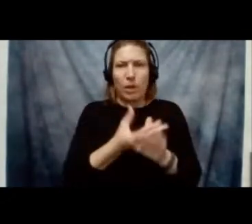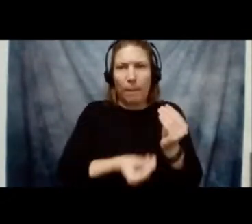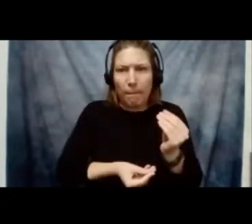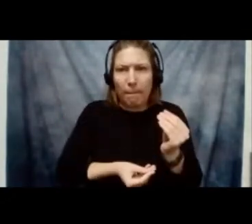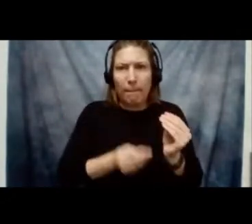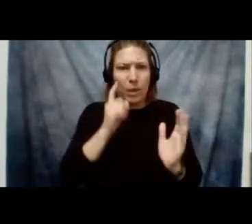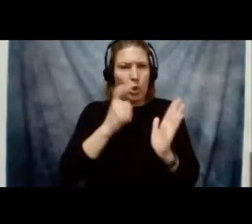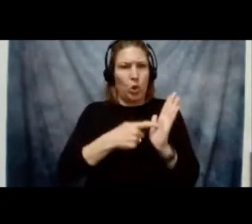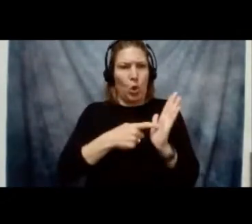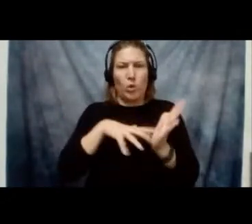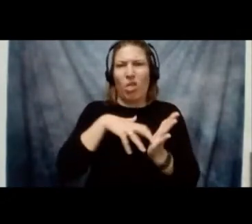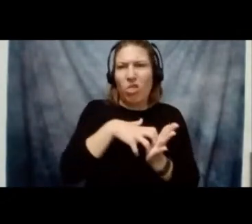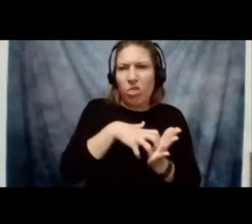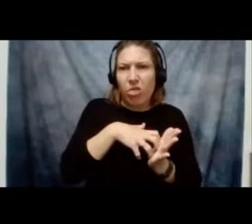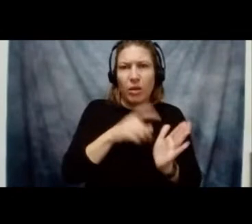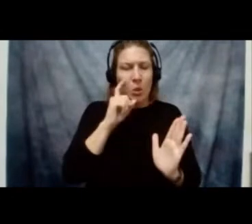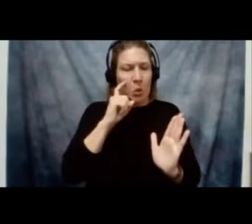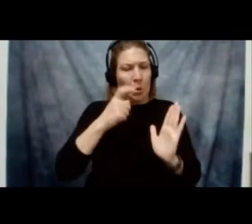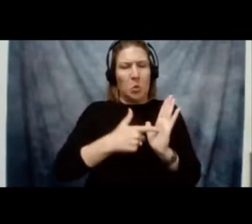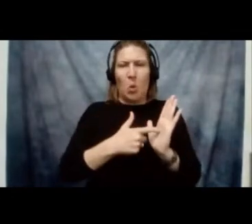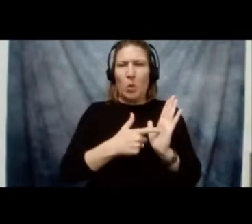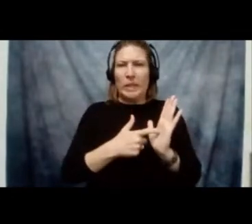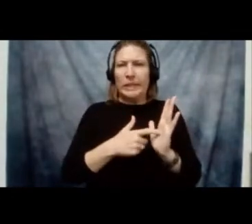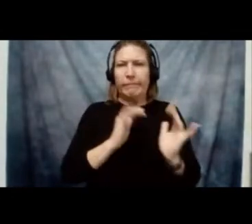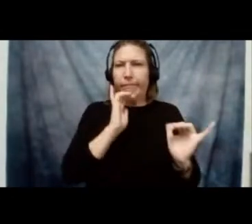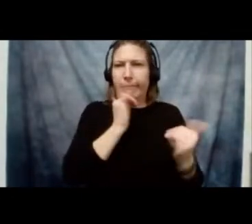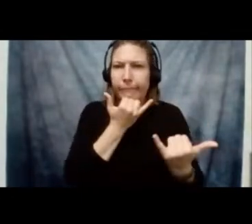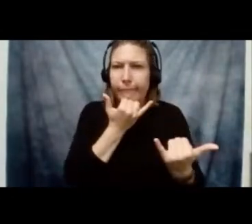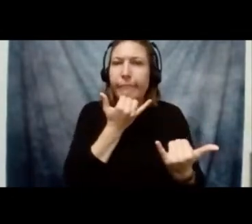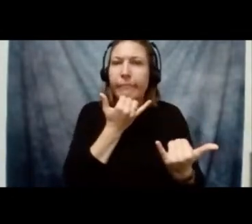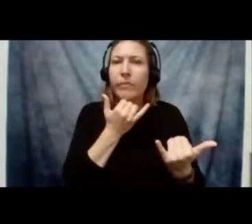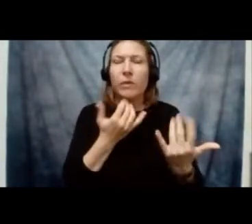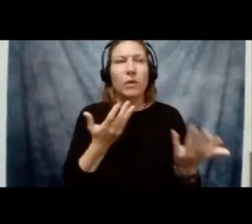whether it's screen designs or interaction types that you're going to use get a few of those and